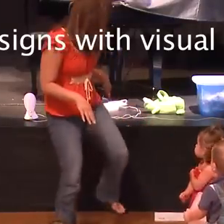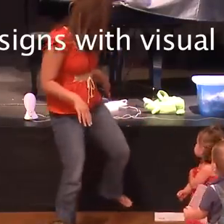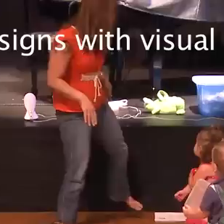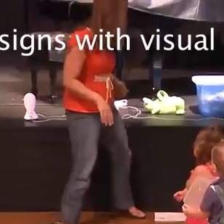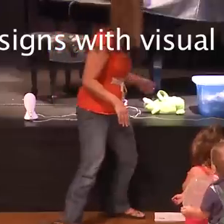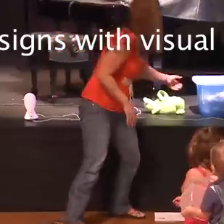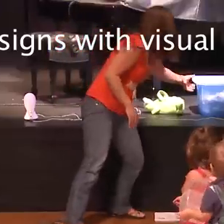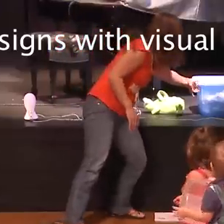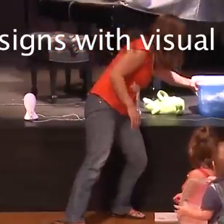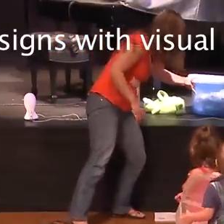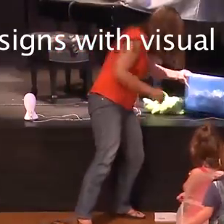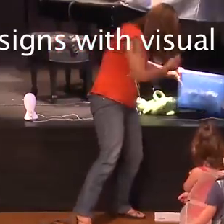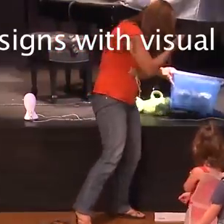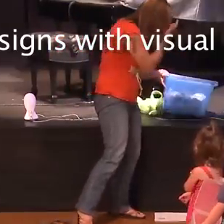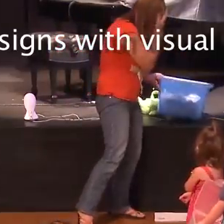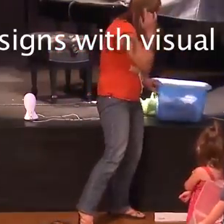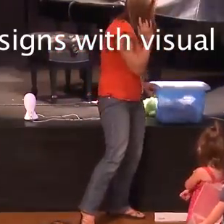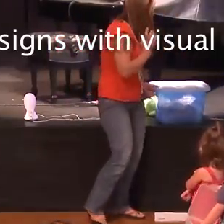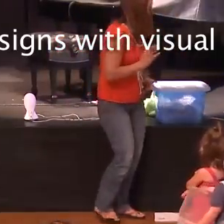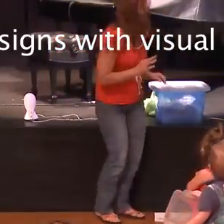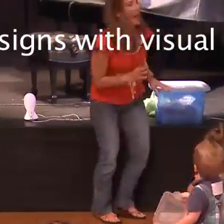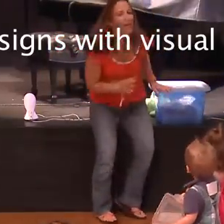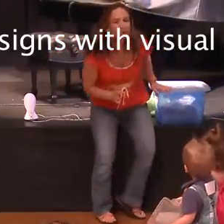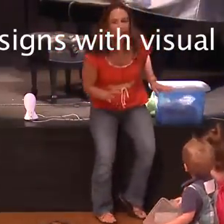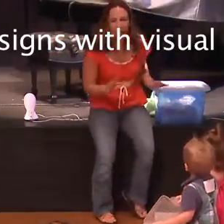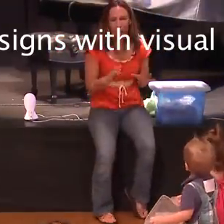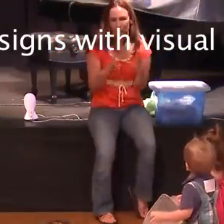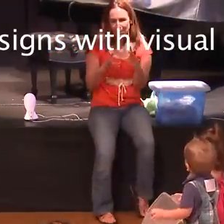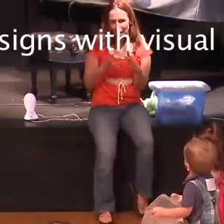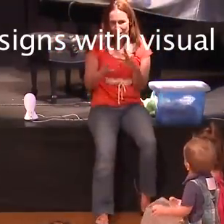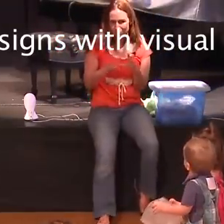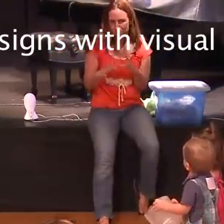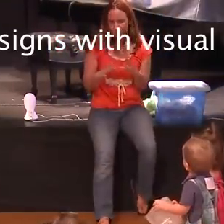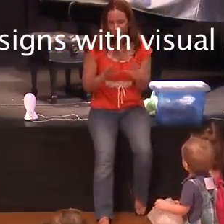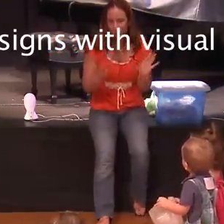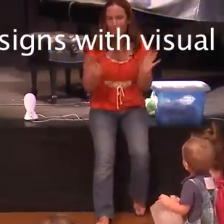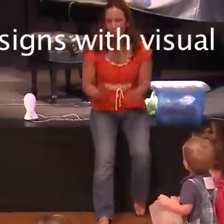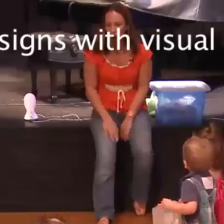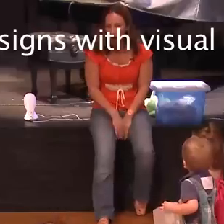some handouts at the end of the day that have like little sign, it has everything,